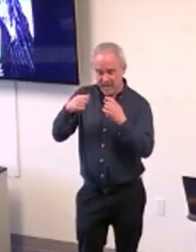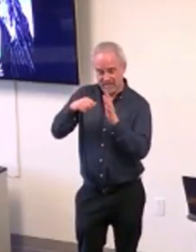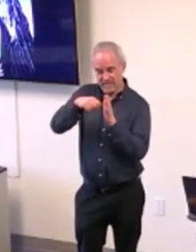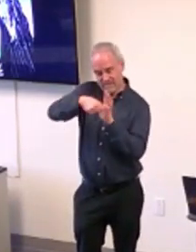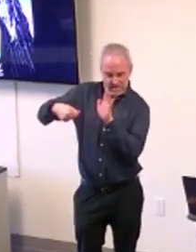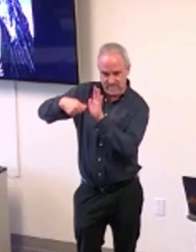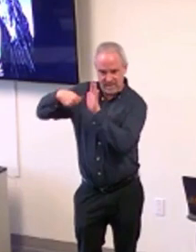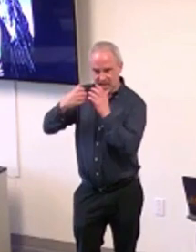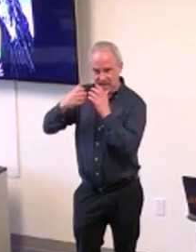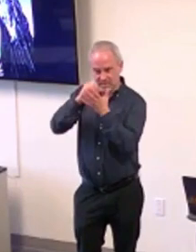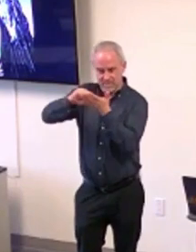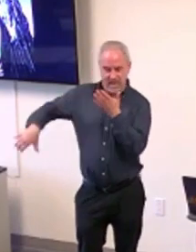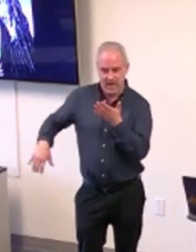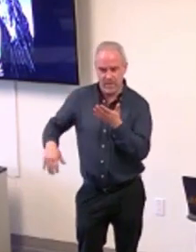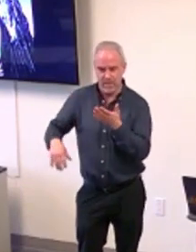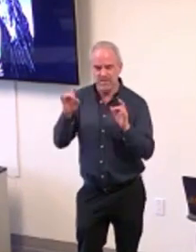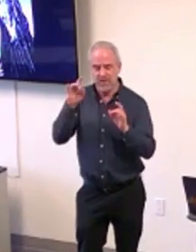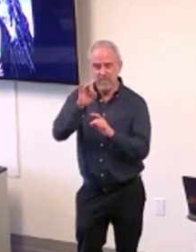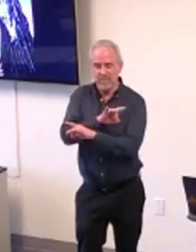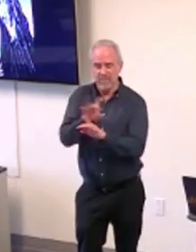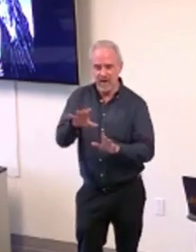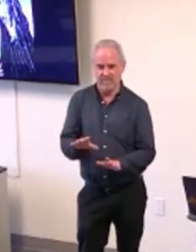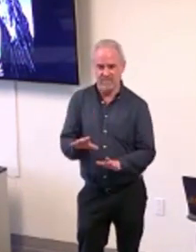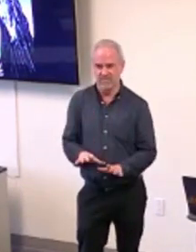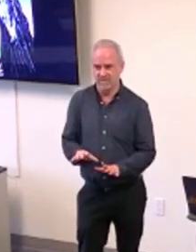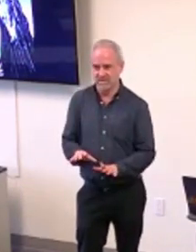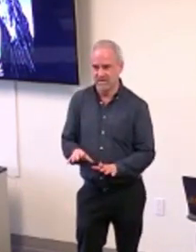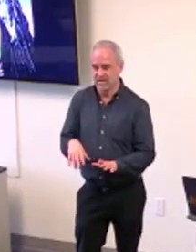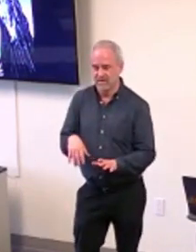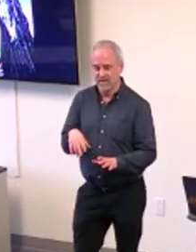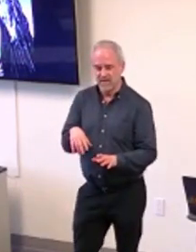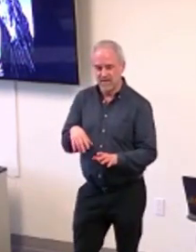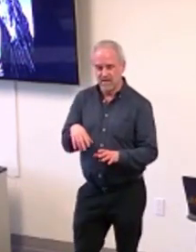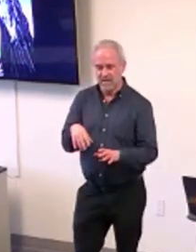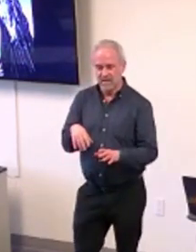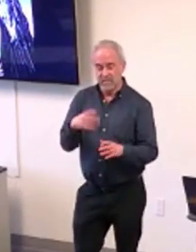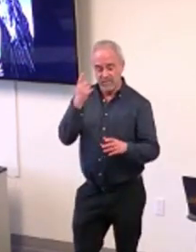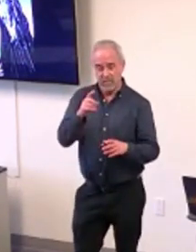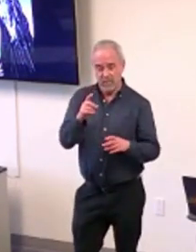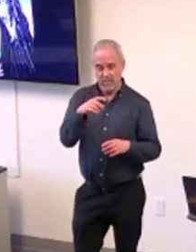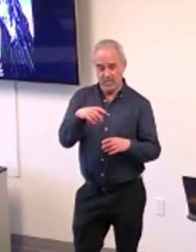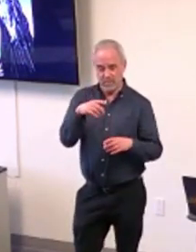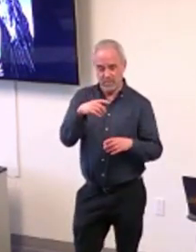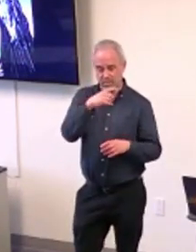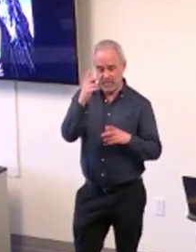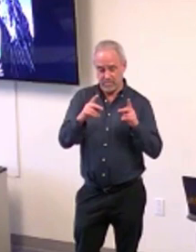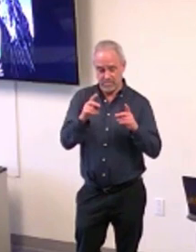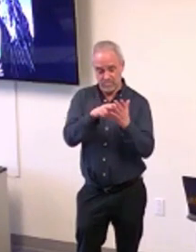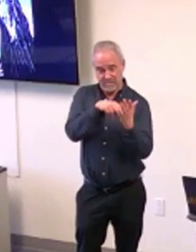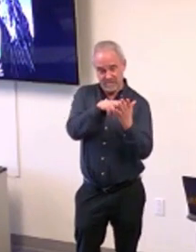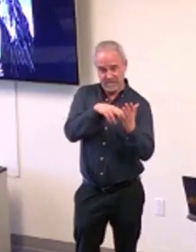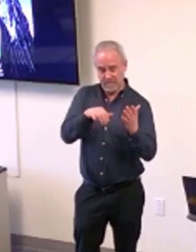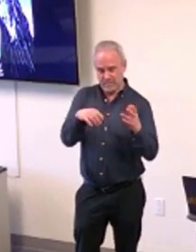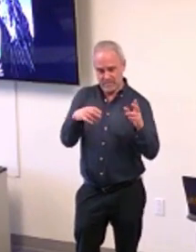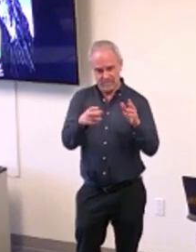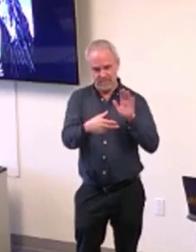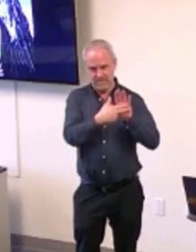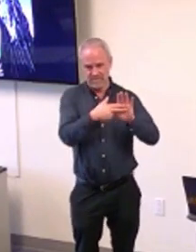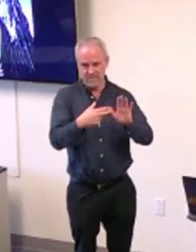It was actually deemed criminal, right? So they were labeled criminal. That's really important.